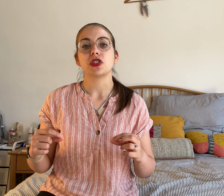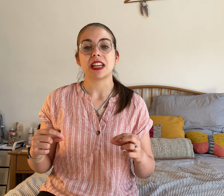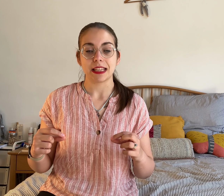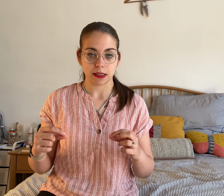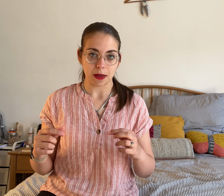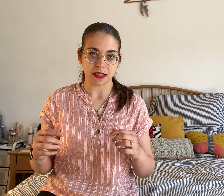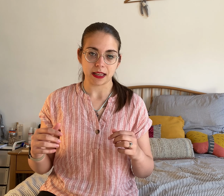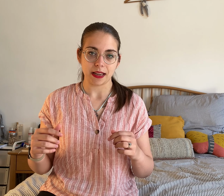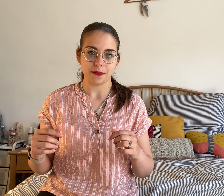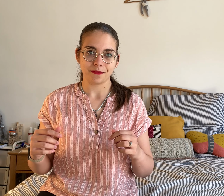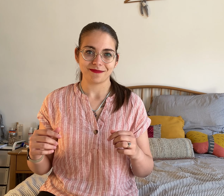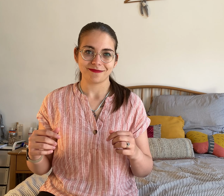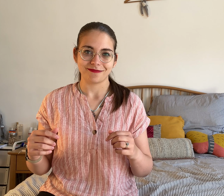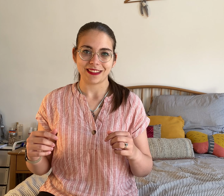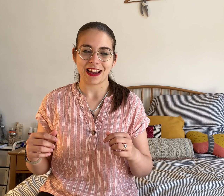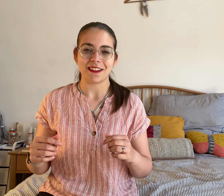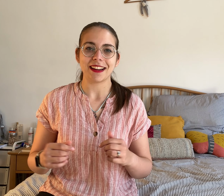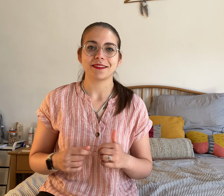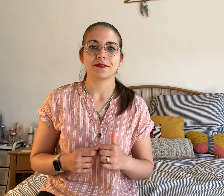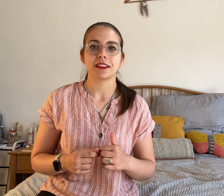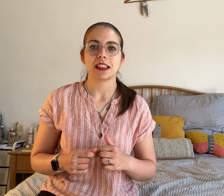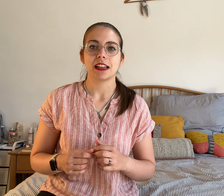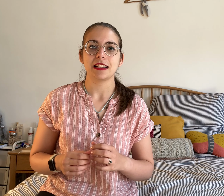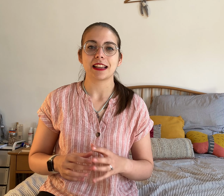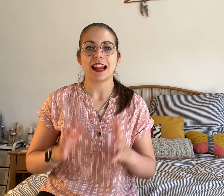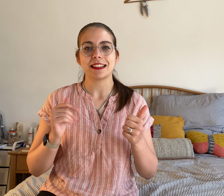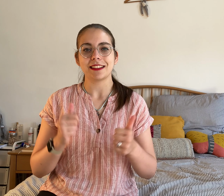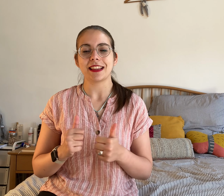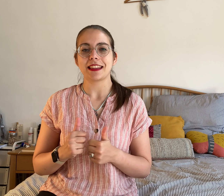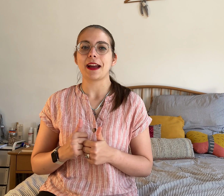"she is messy". Alright, so let's do that now!